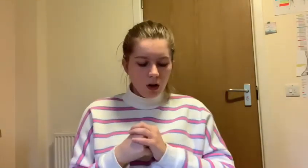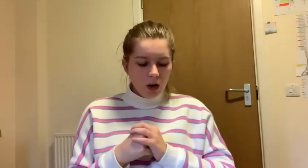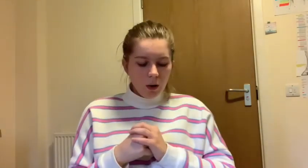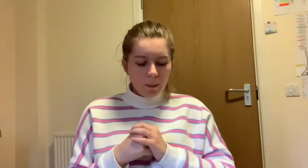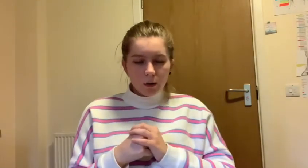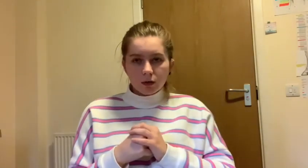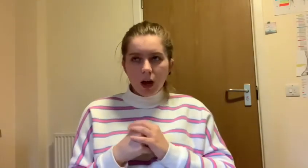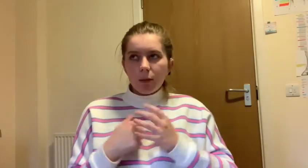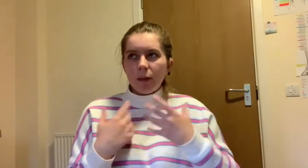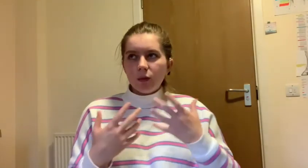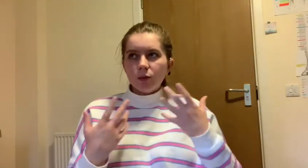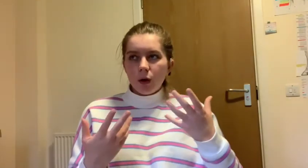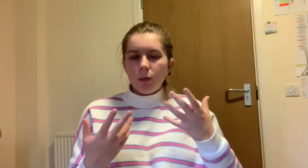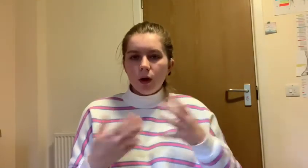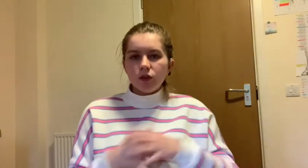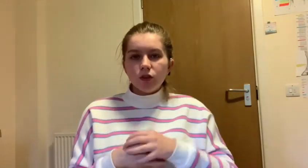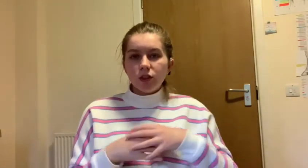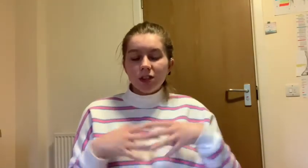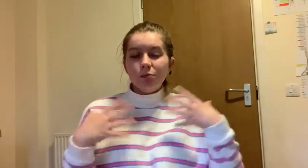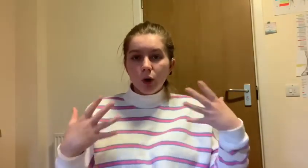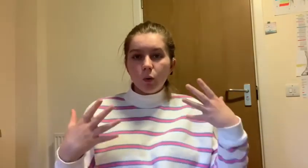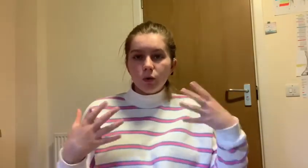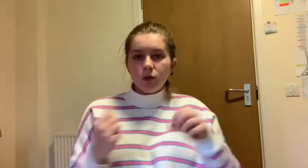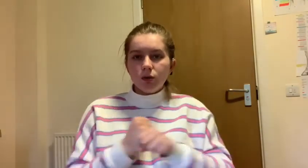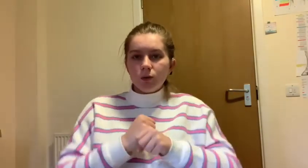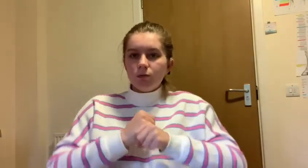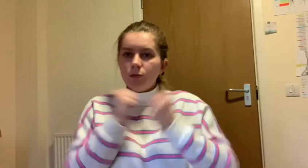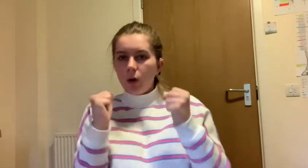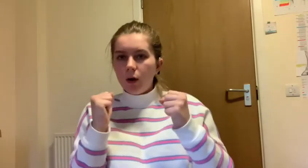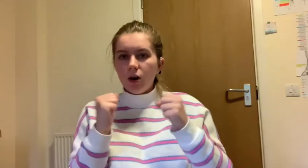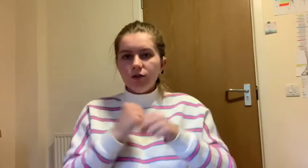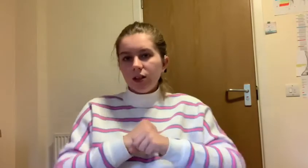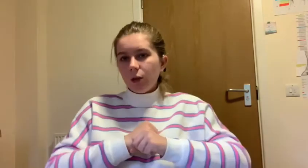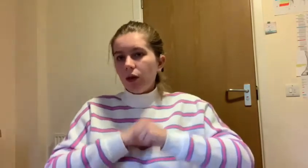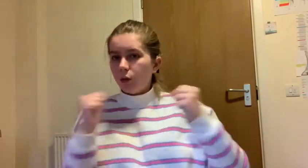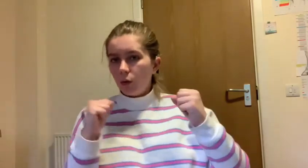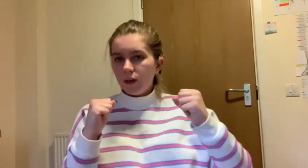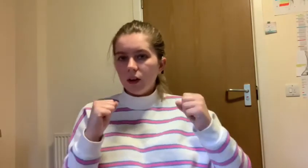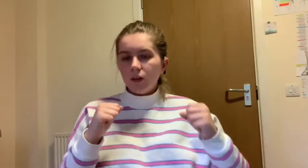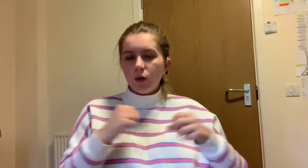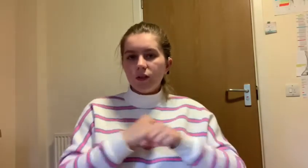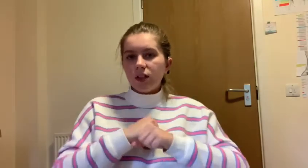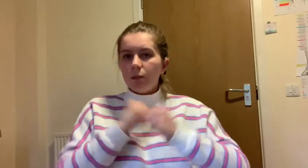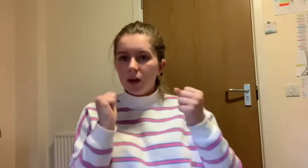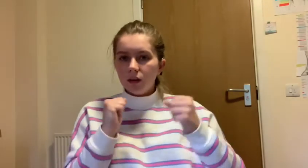"I'm about to pop-off" so you're going to explode (in anger) so pop off, that's how I thought of it, like a dynamite.